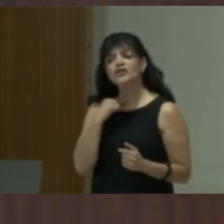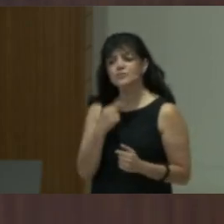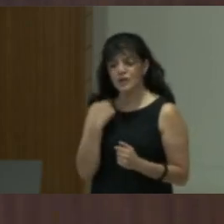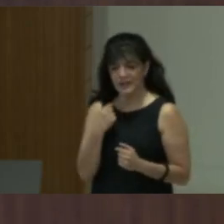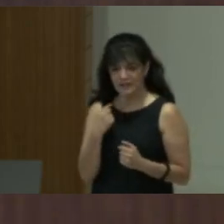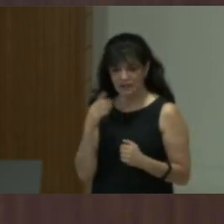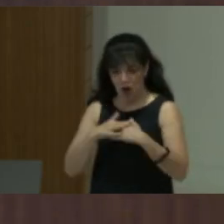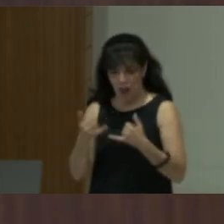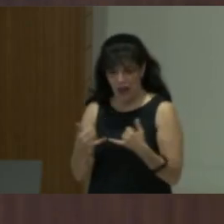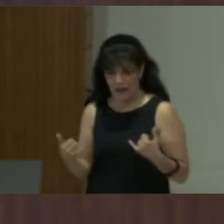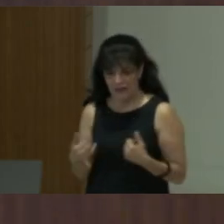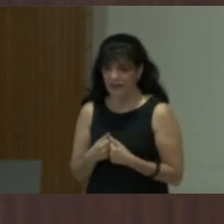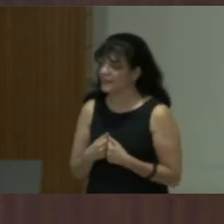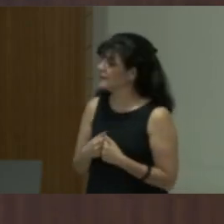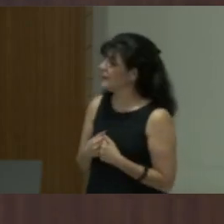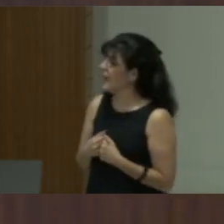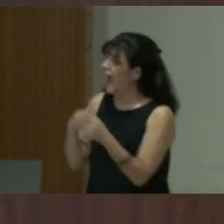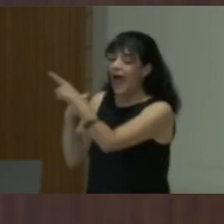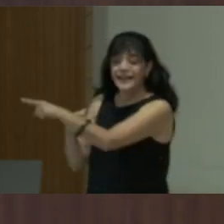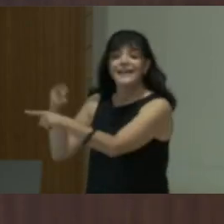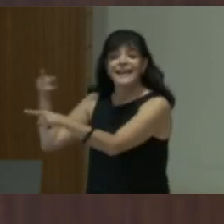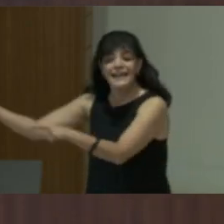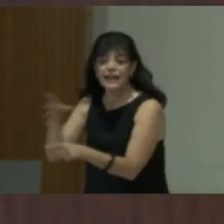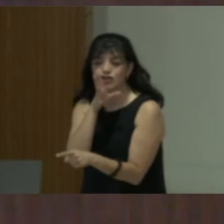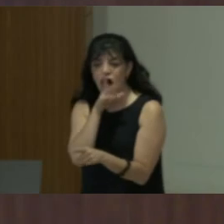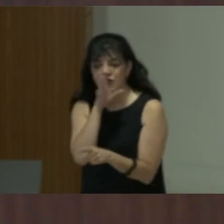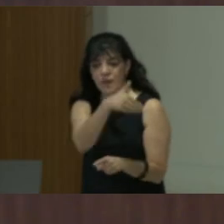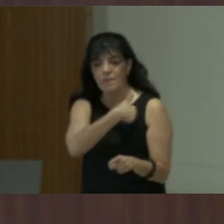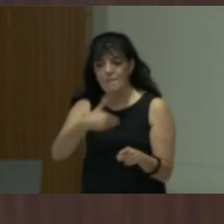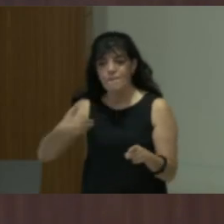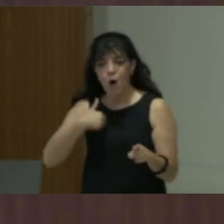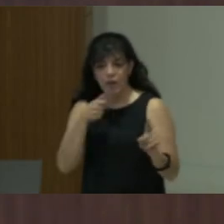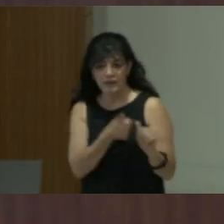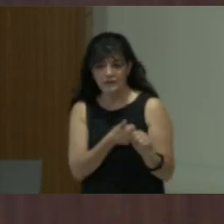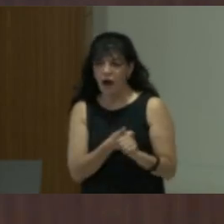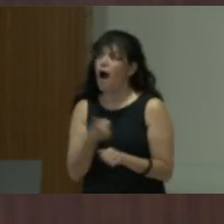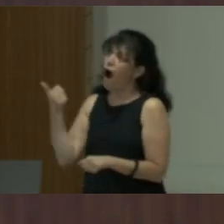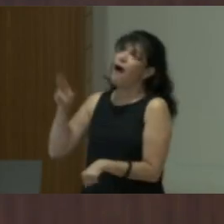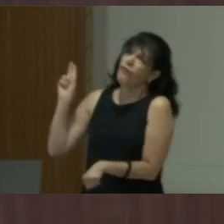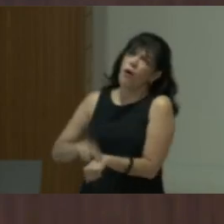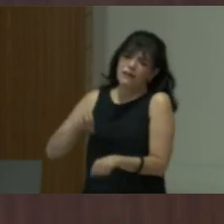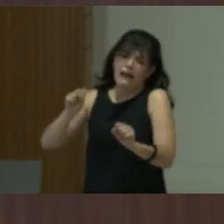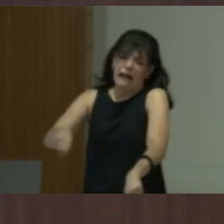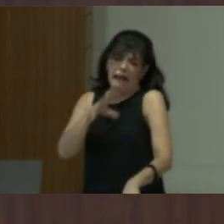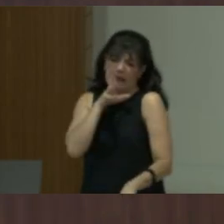Father Justin greeted them in Polish. In my head, I'm thinking, "of course you can speak Polish".